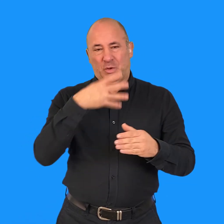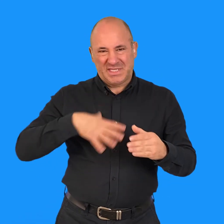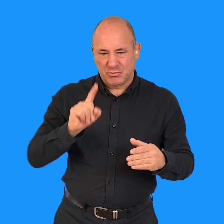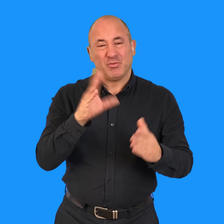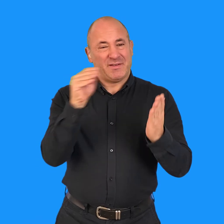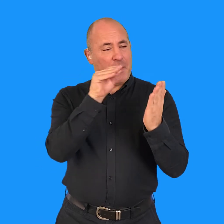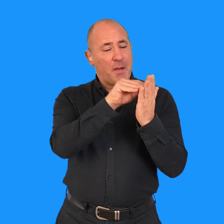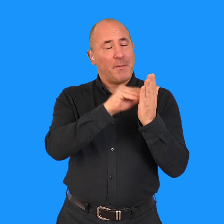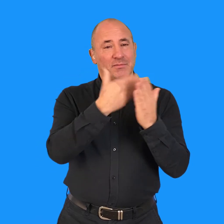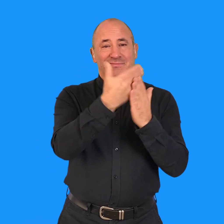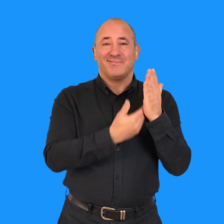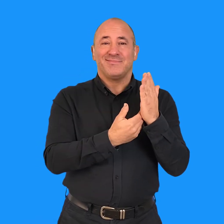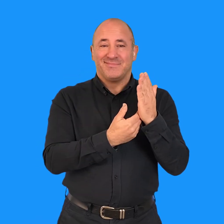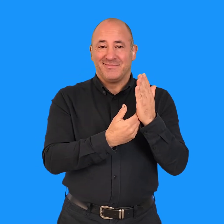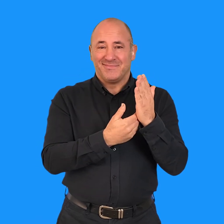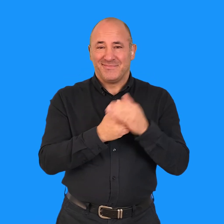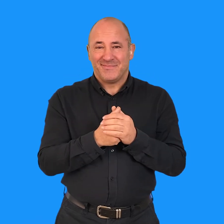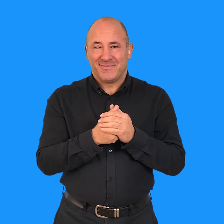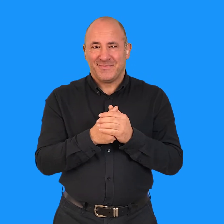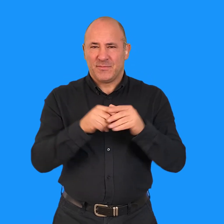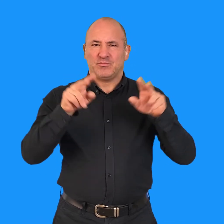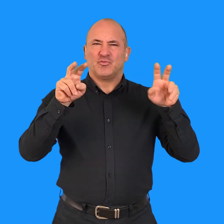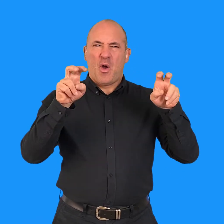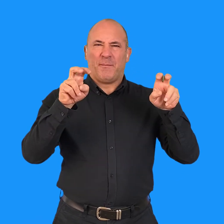I think there's something about the term access rider,